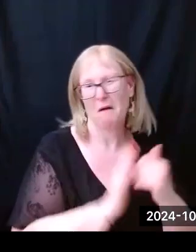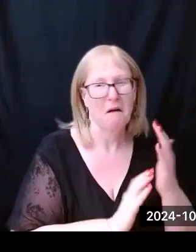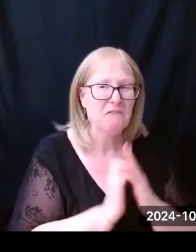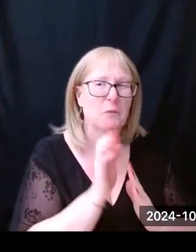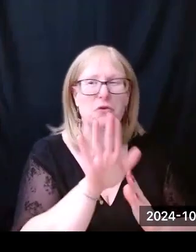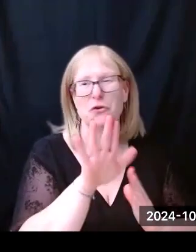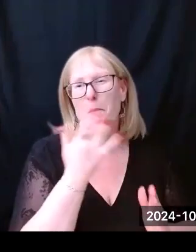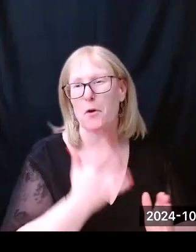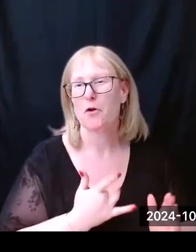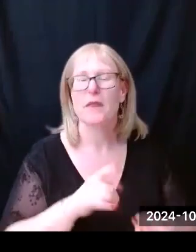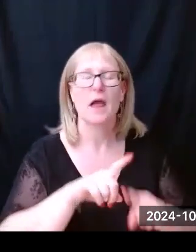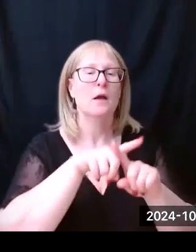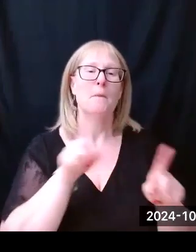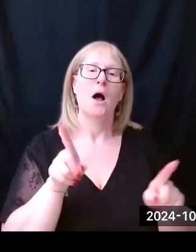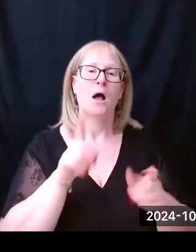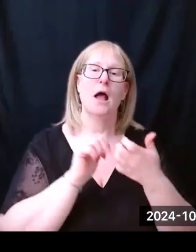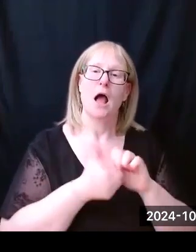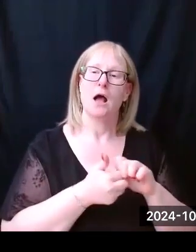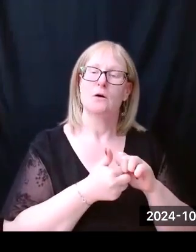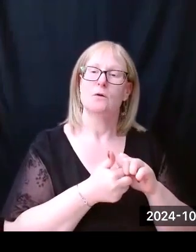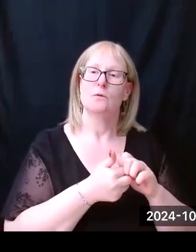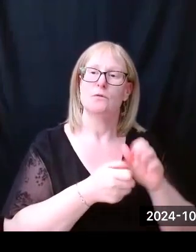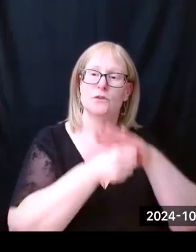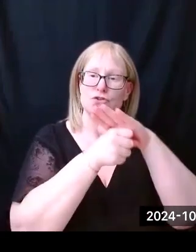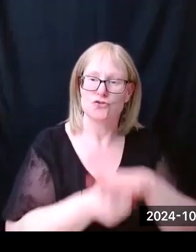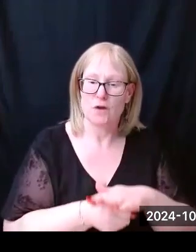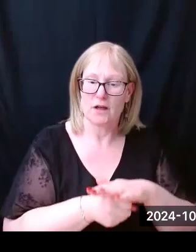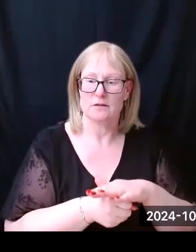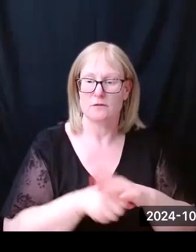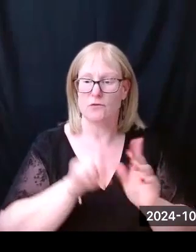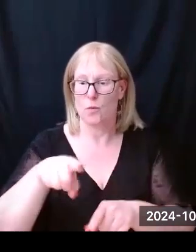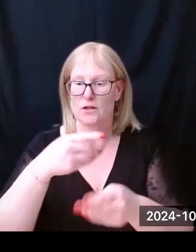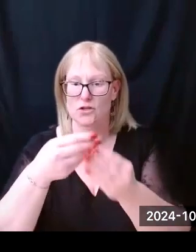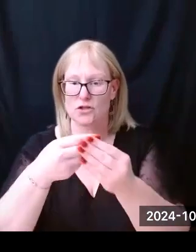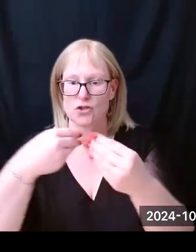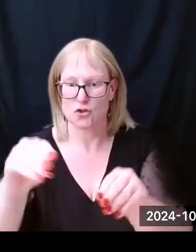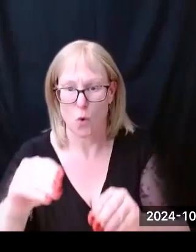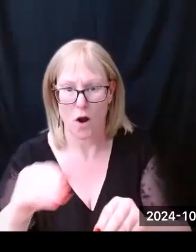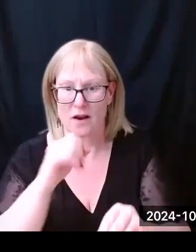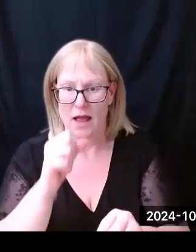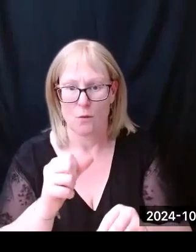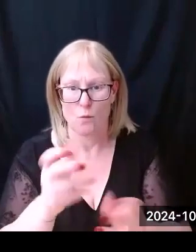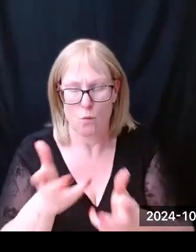the stress of not getting what you wanted at the store. And then learning how to deal with the fact that